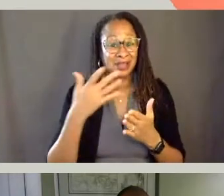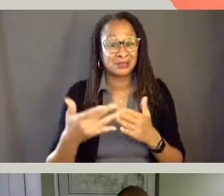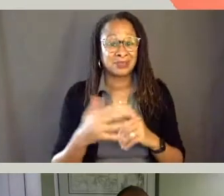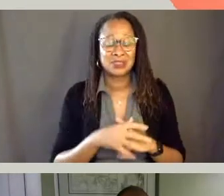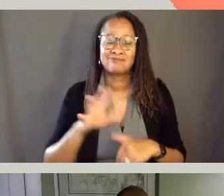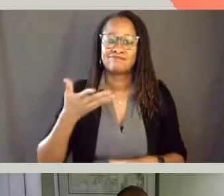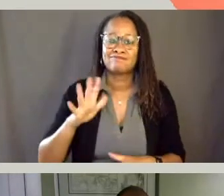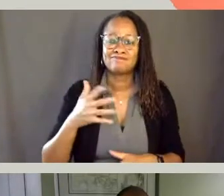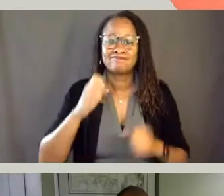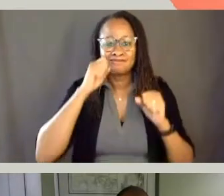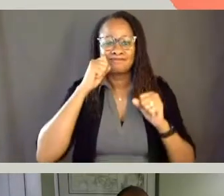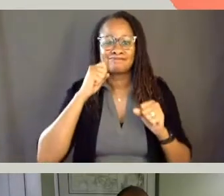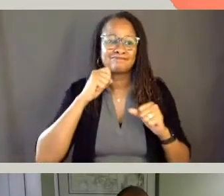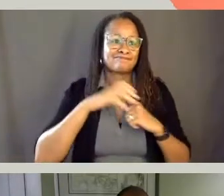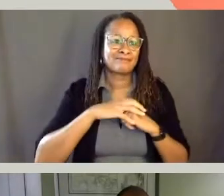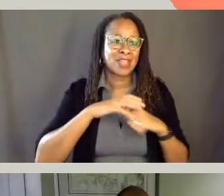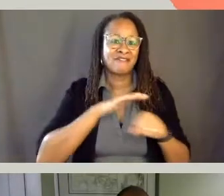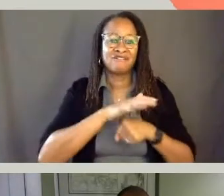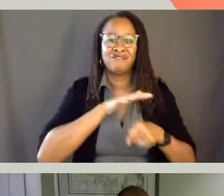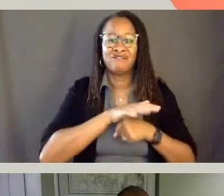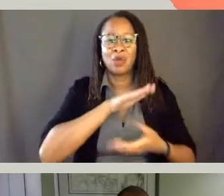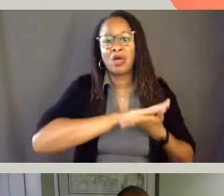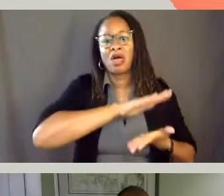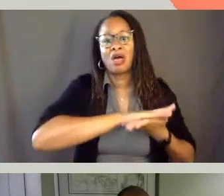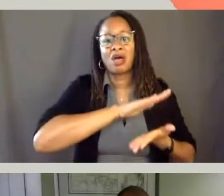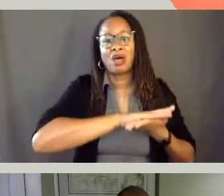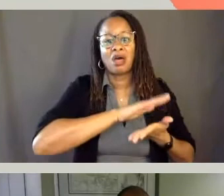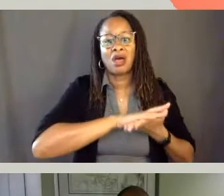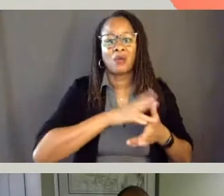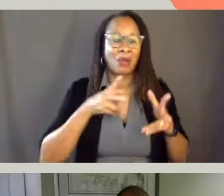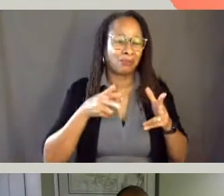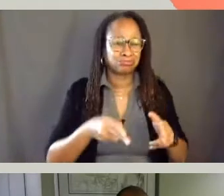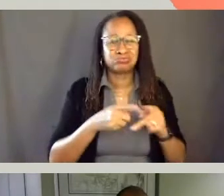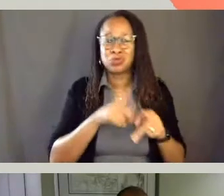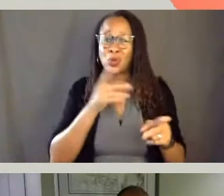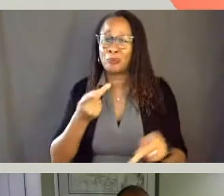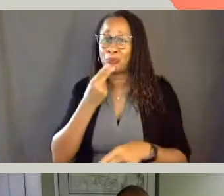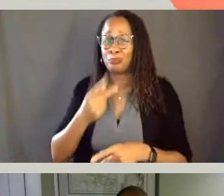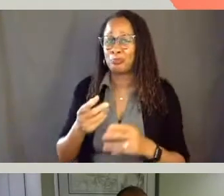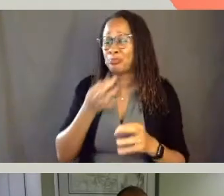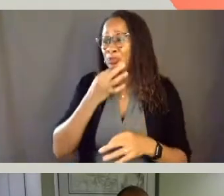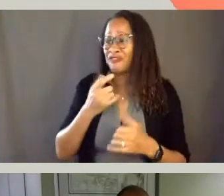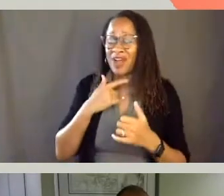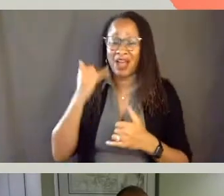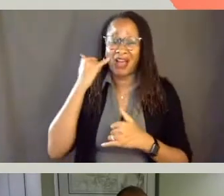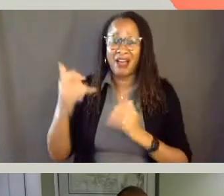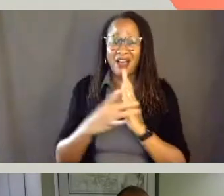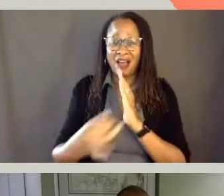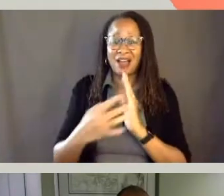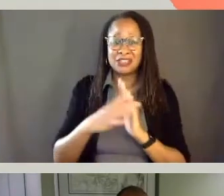shot full of academic who wanna experts as this idea of ultimate credibility.